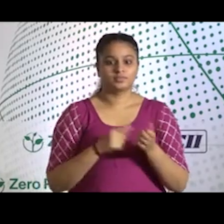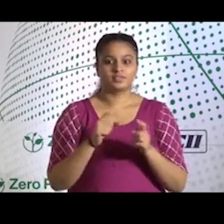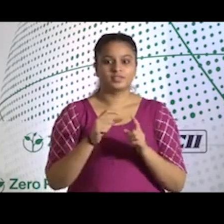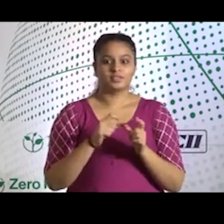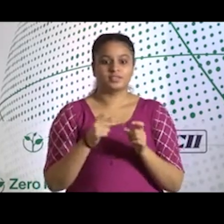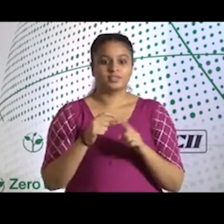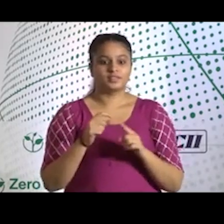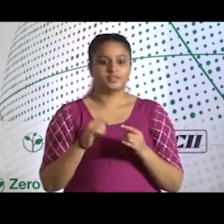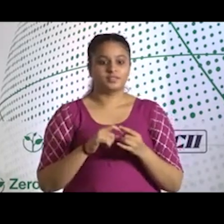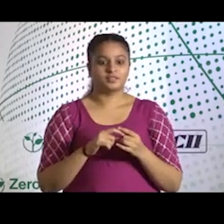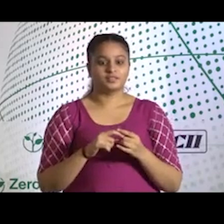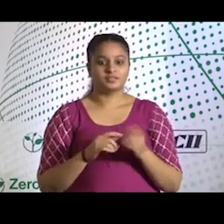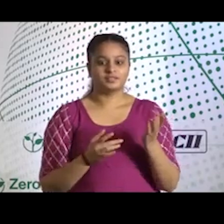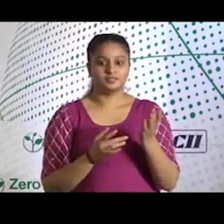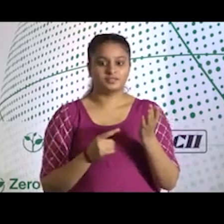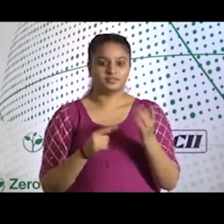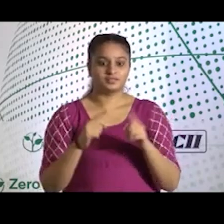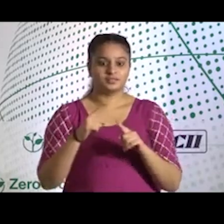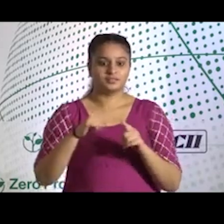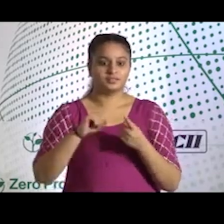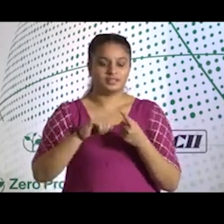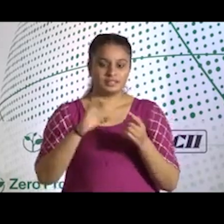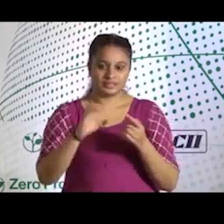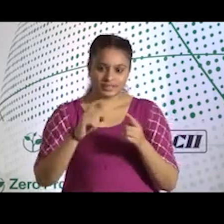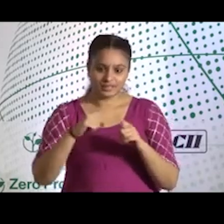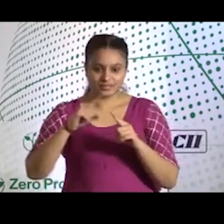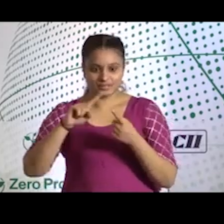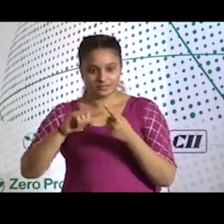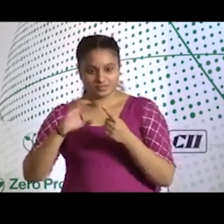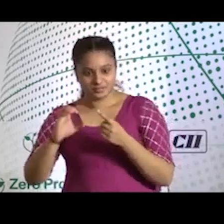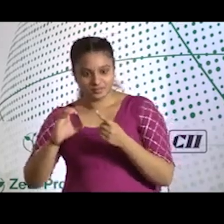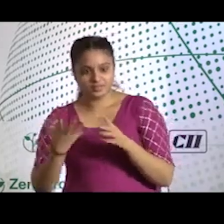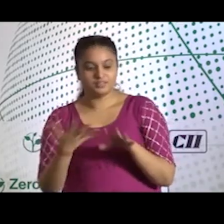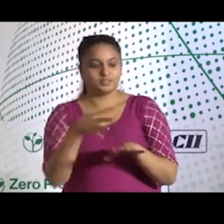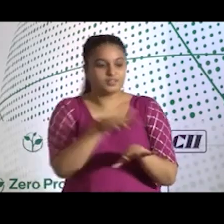Take, take, take, take first please and inclusion included within that.